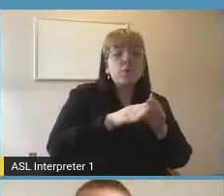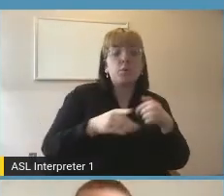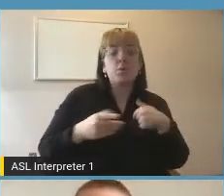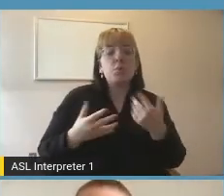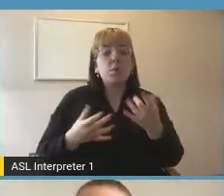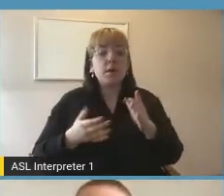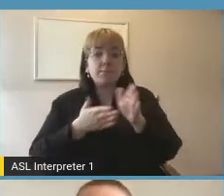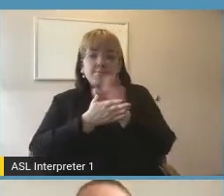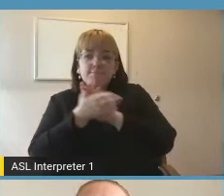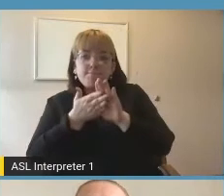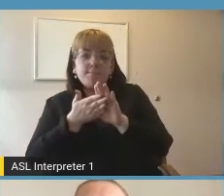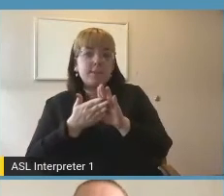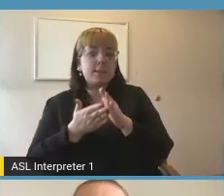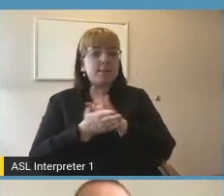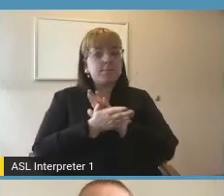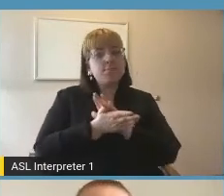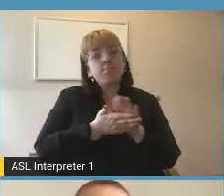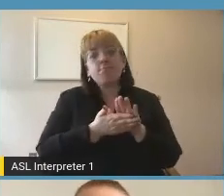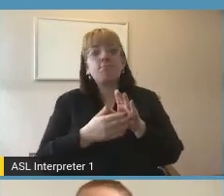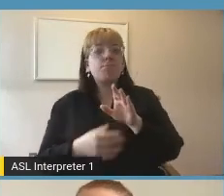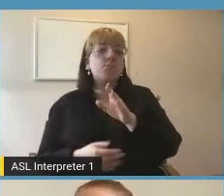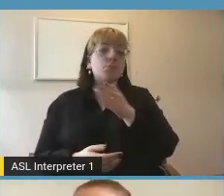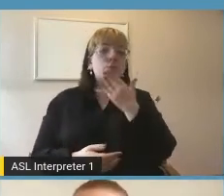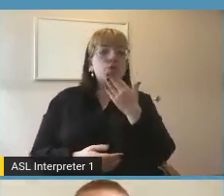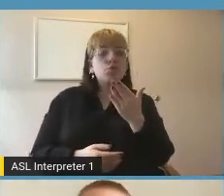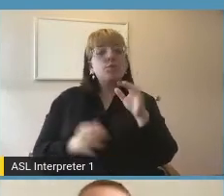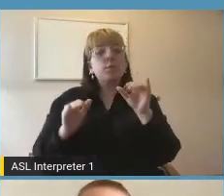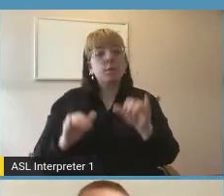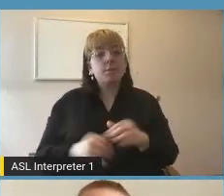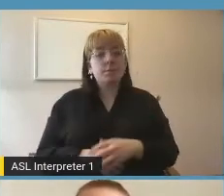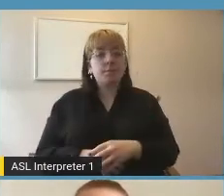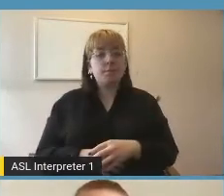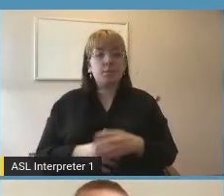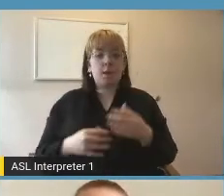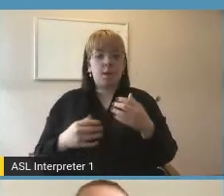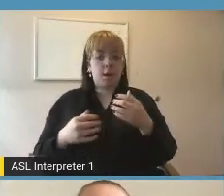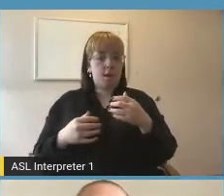they are ready to go then once everything feels like it's in order and it has been edited